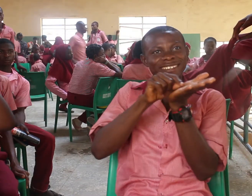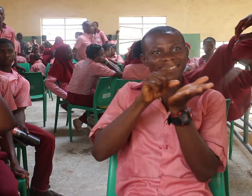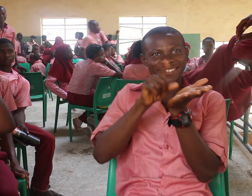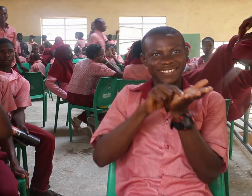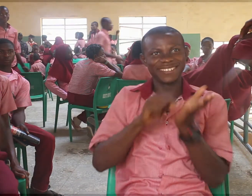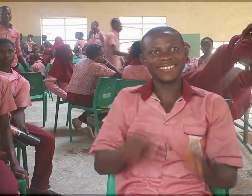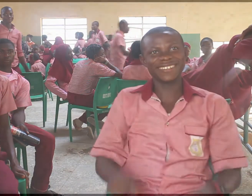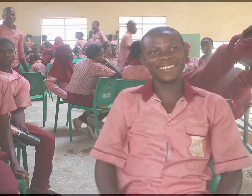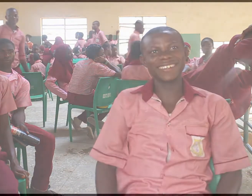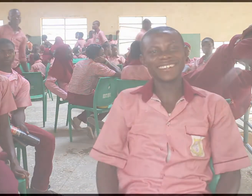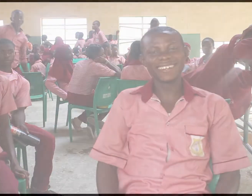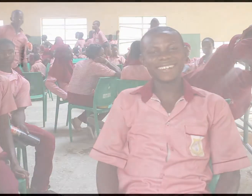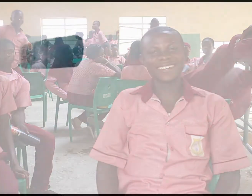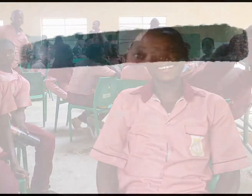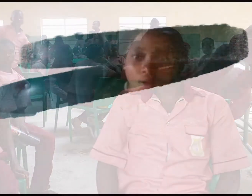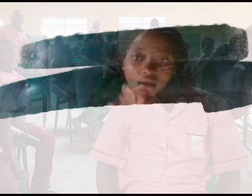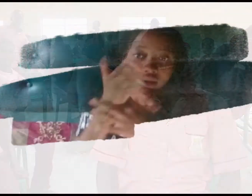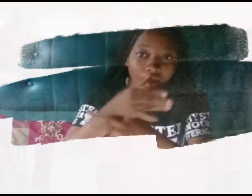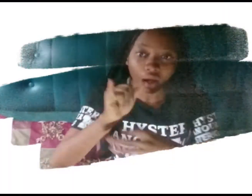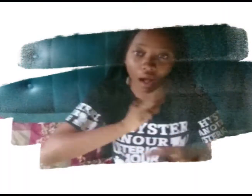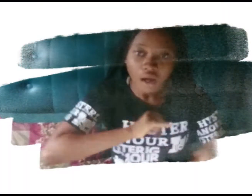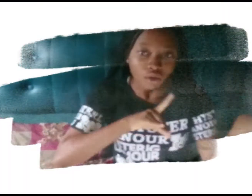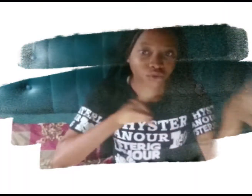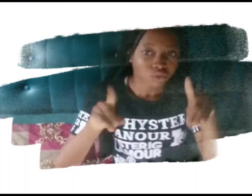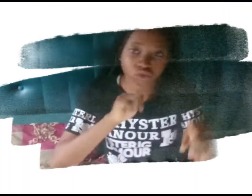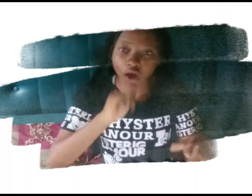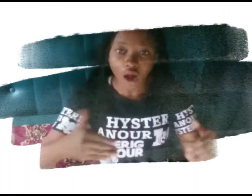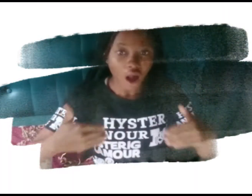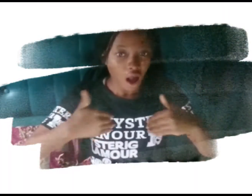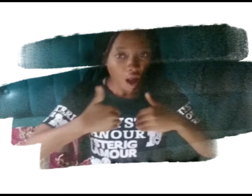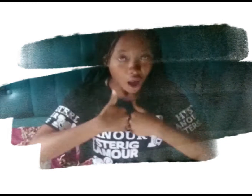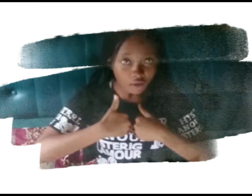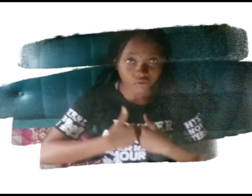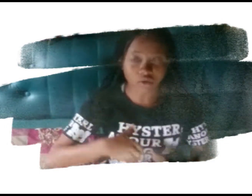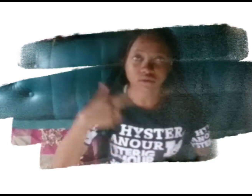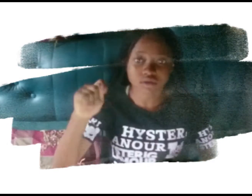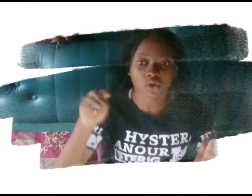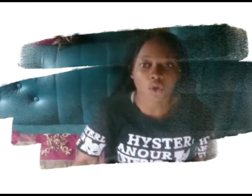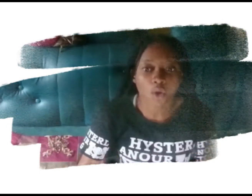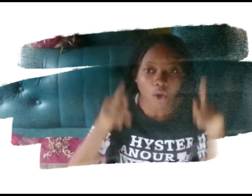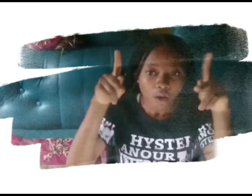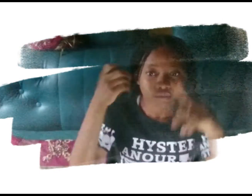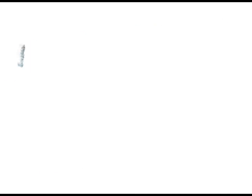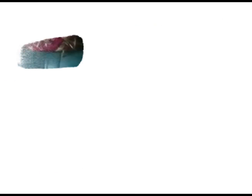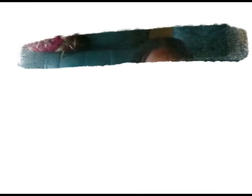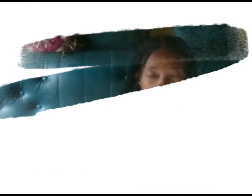over 75% of children born deaf and those who became